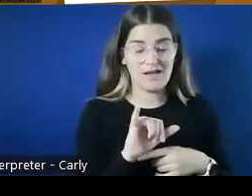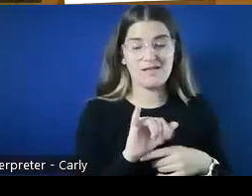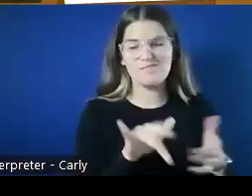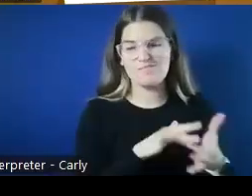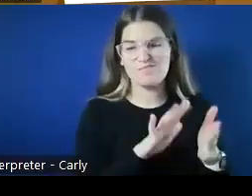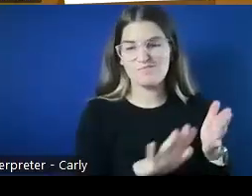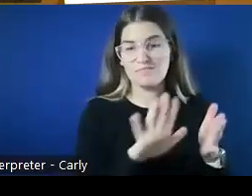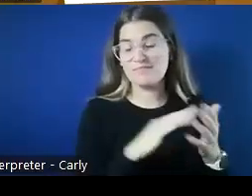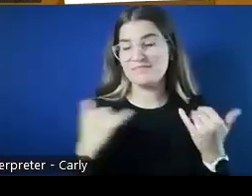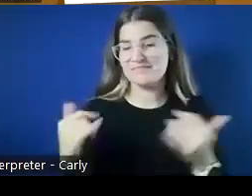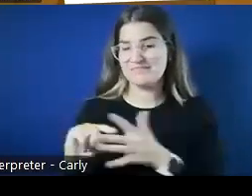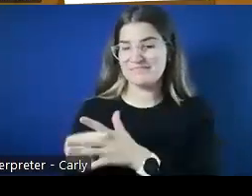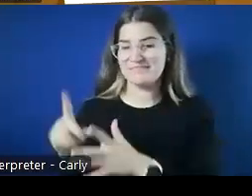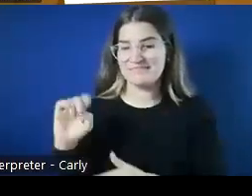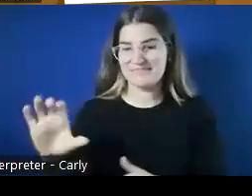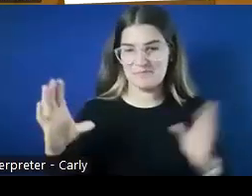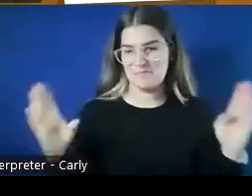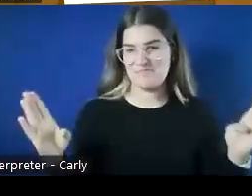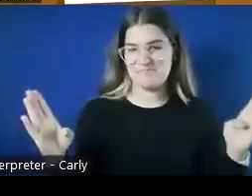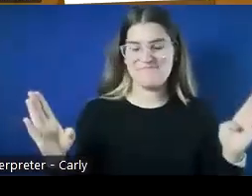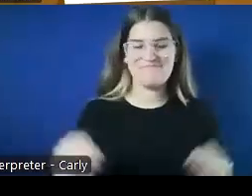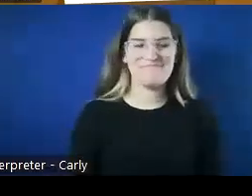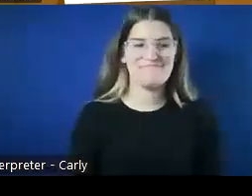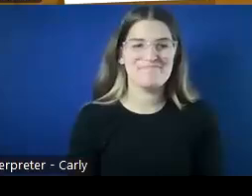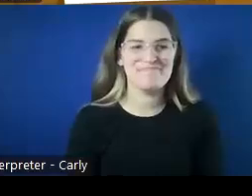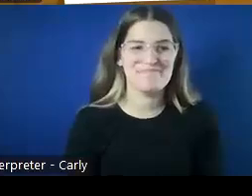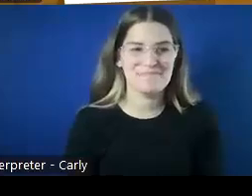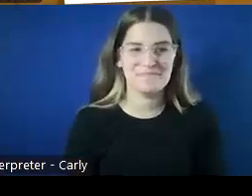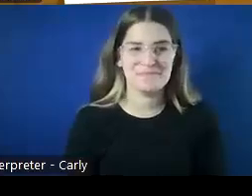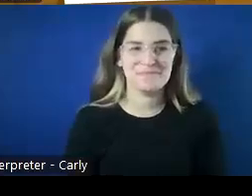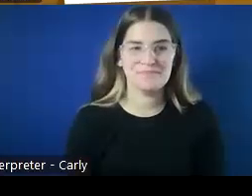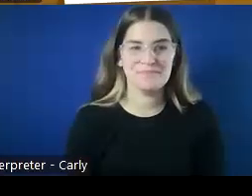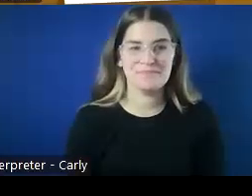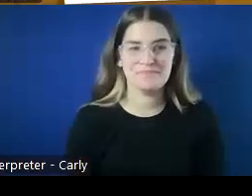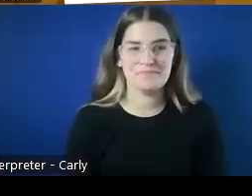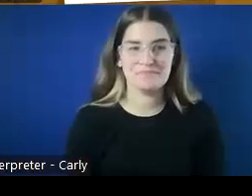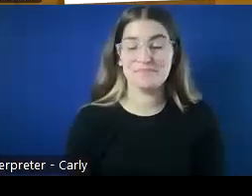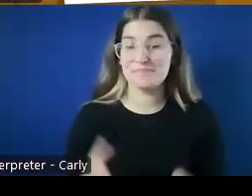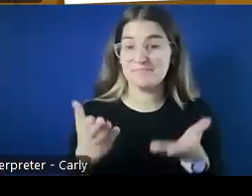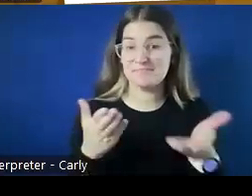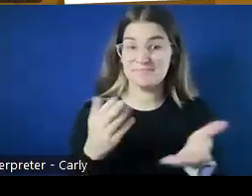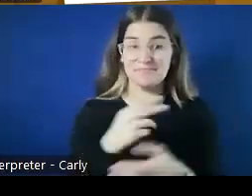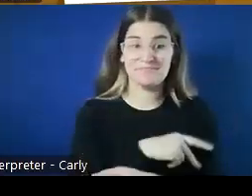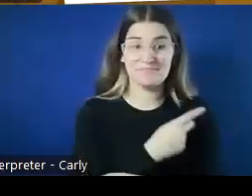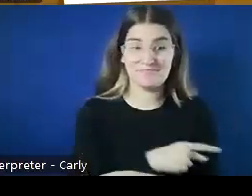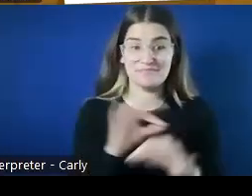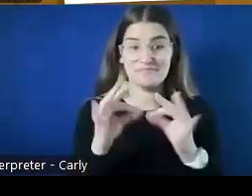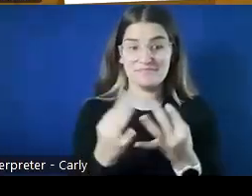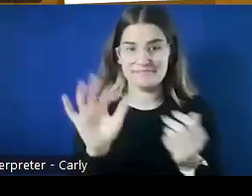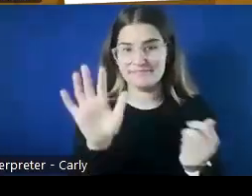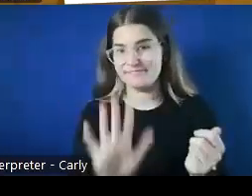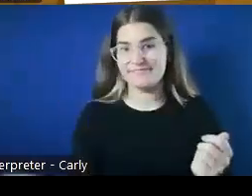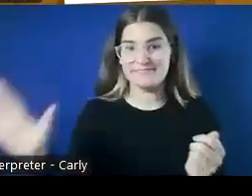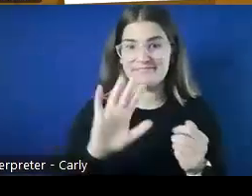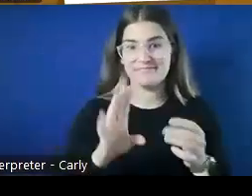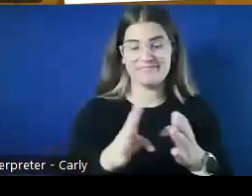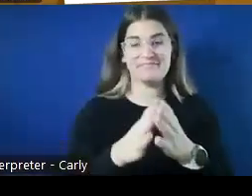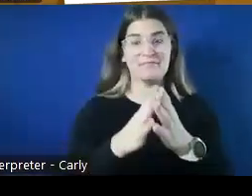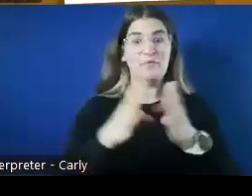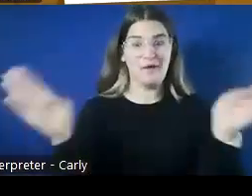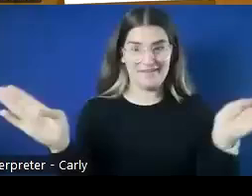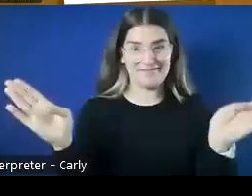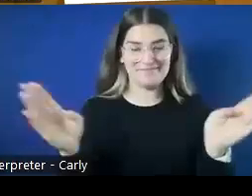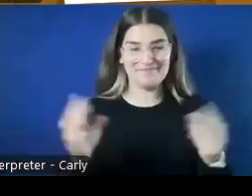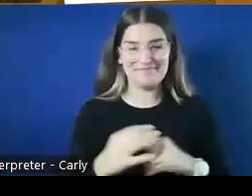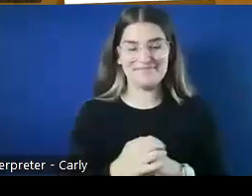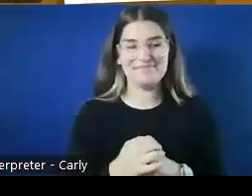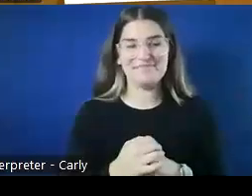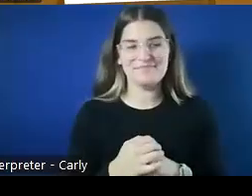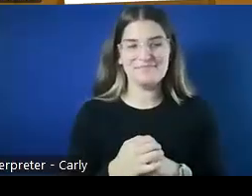December we serve patients and families from a wide region including more rural